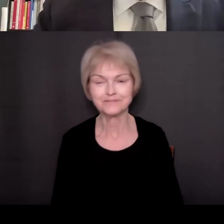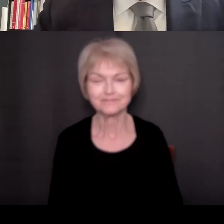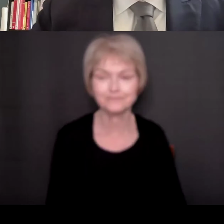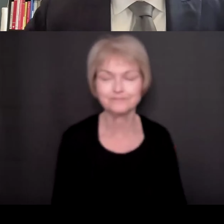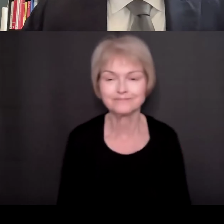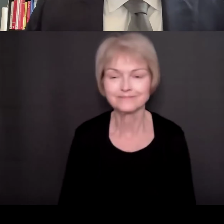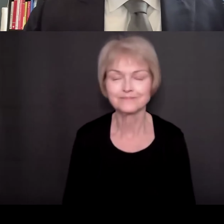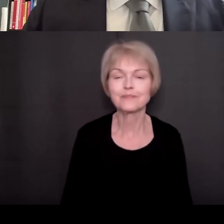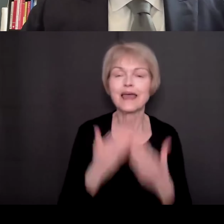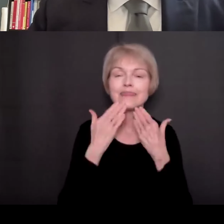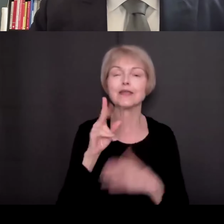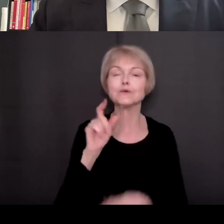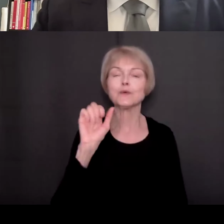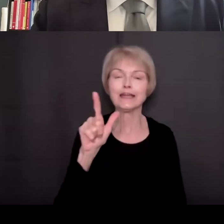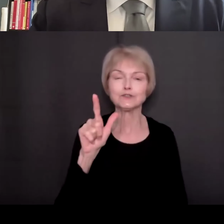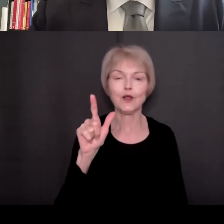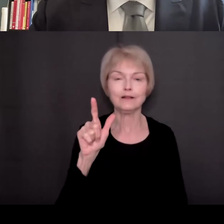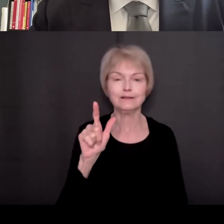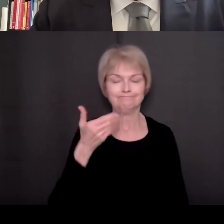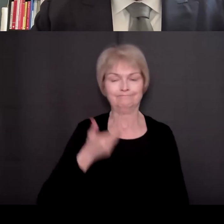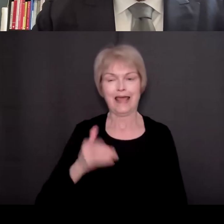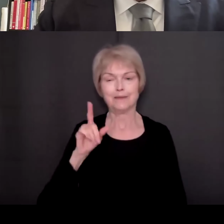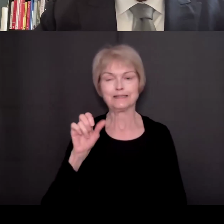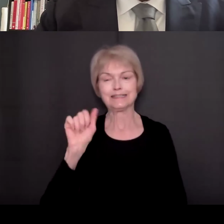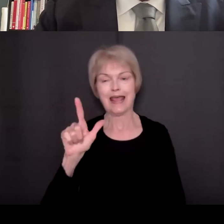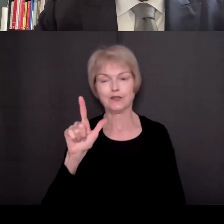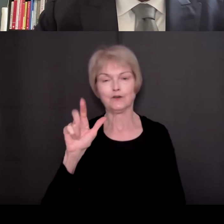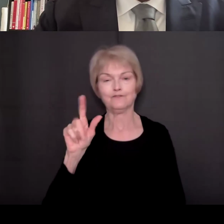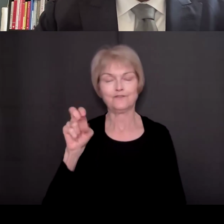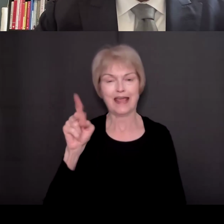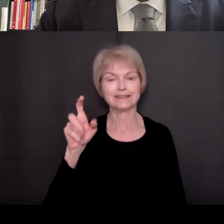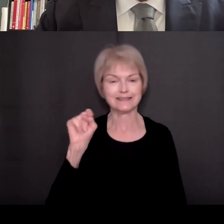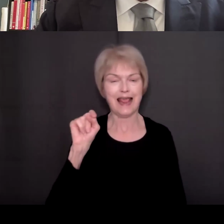Great, thank you, Rachel. This is Daniel Van Zant speaking. I'm just gonna introduce myself